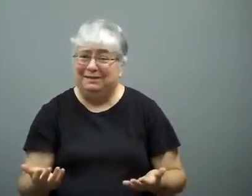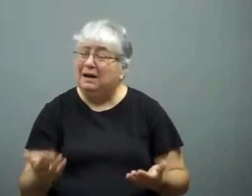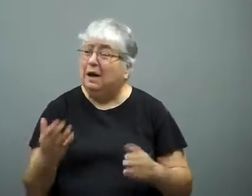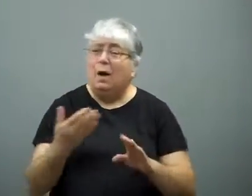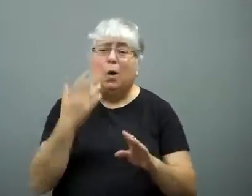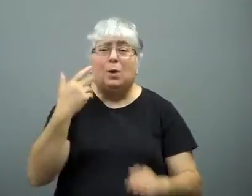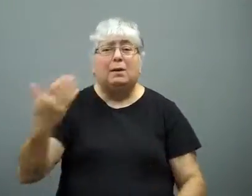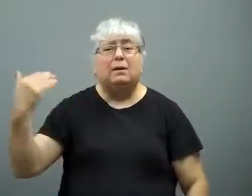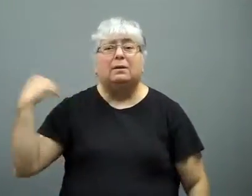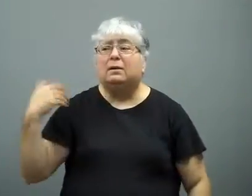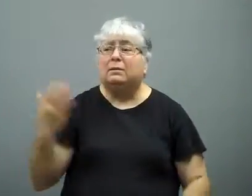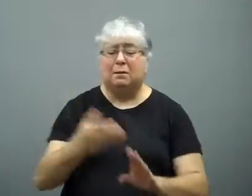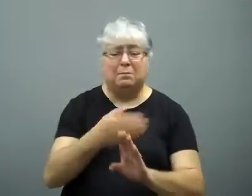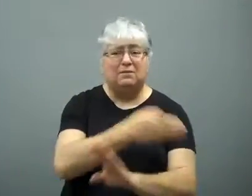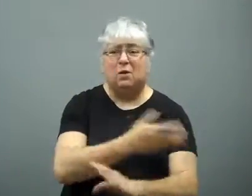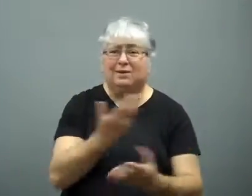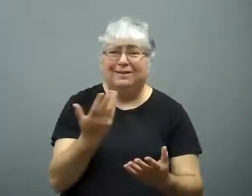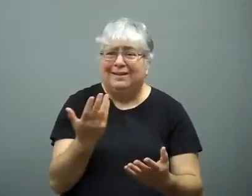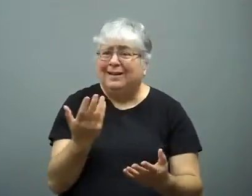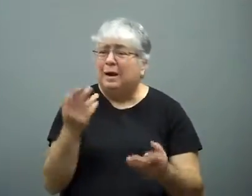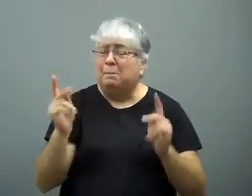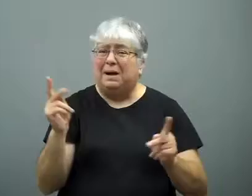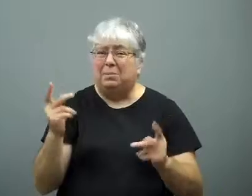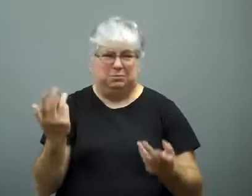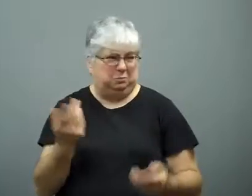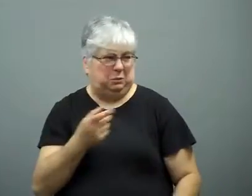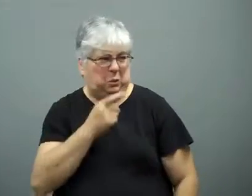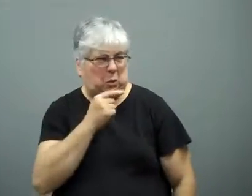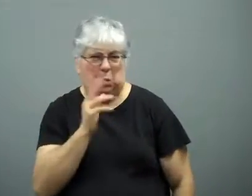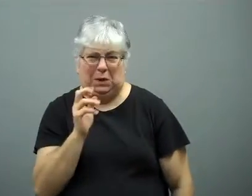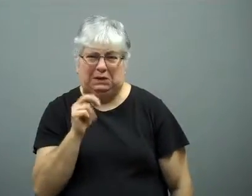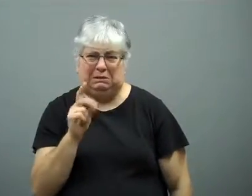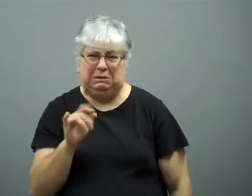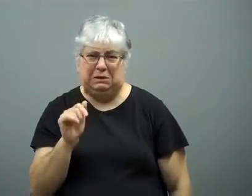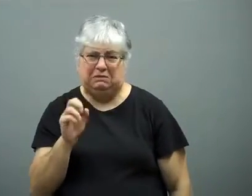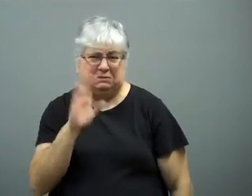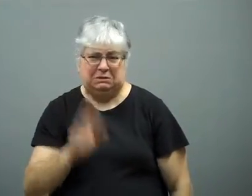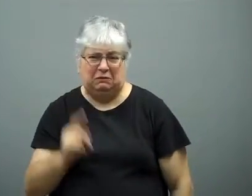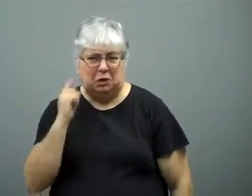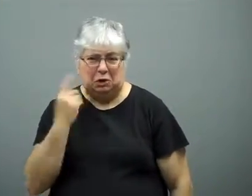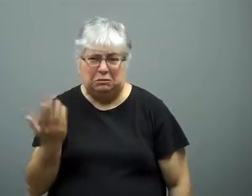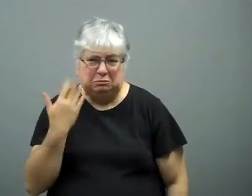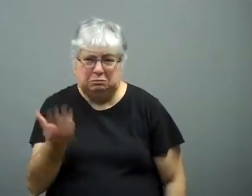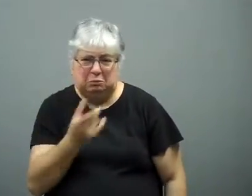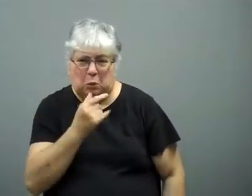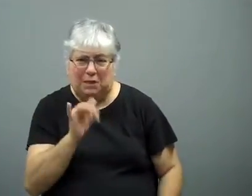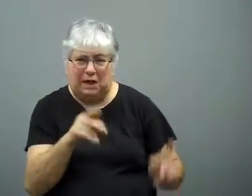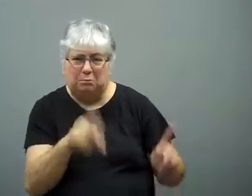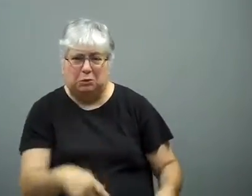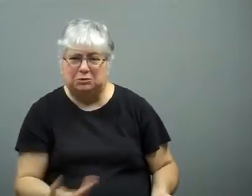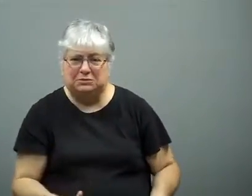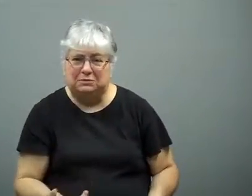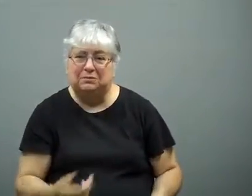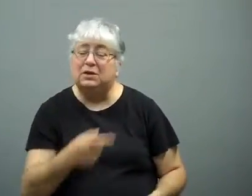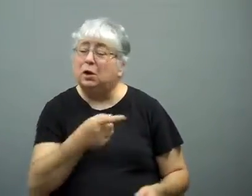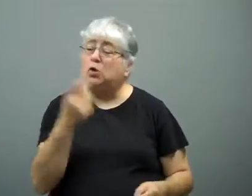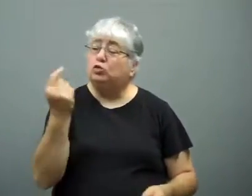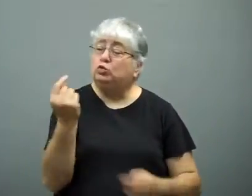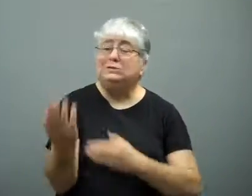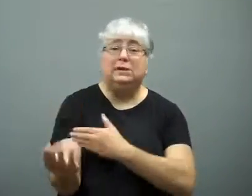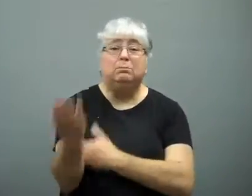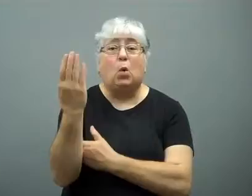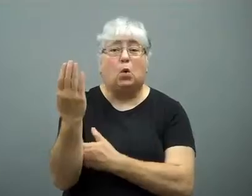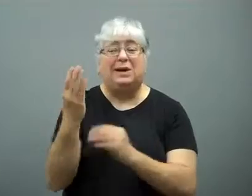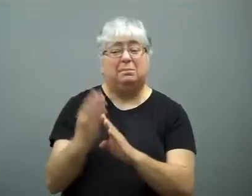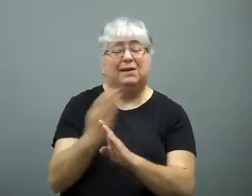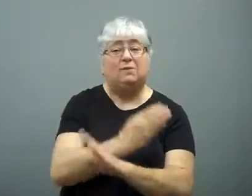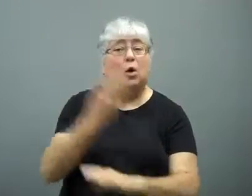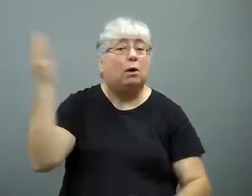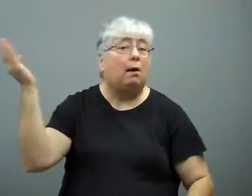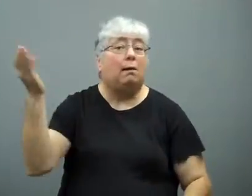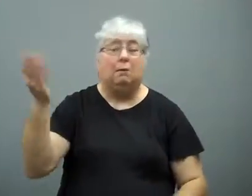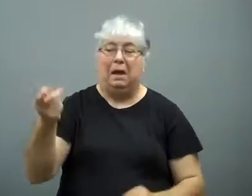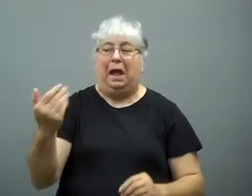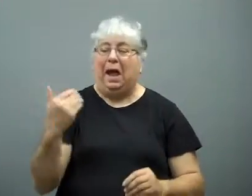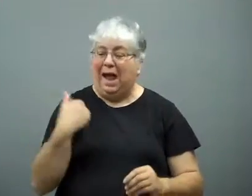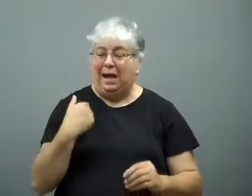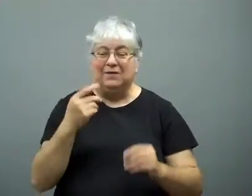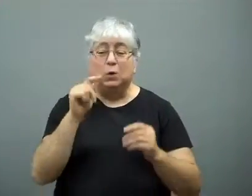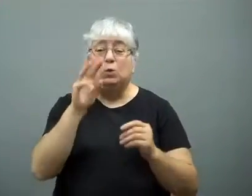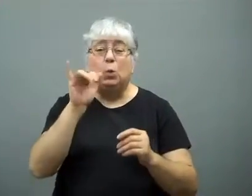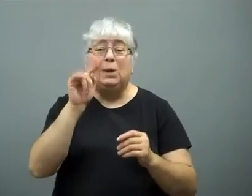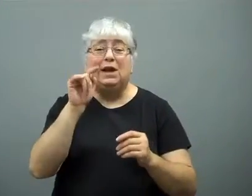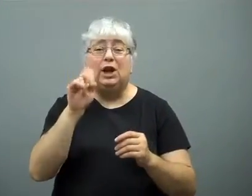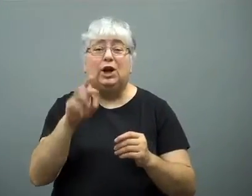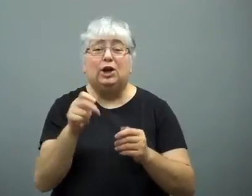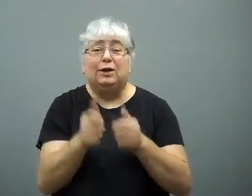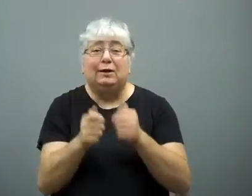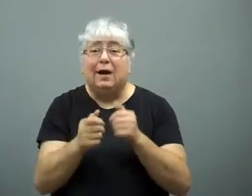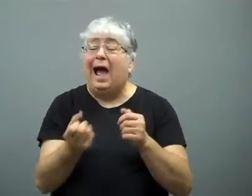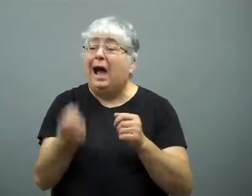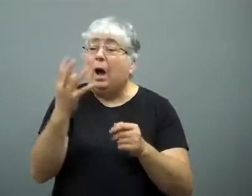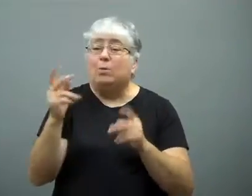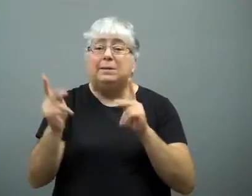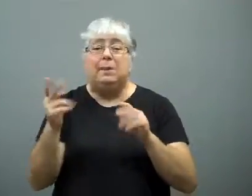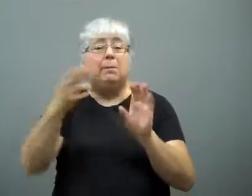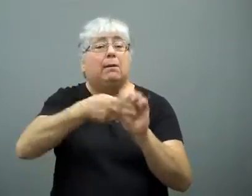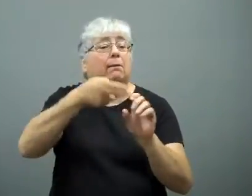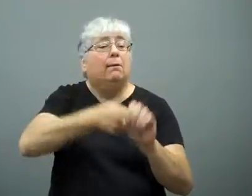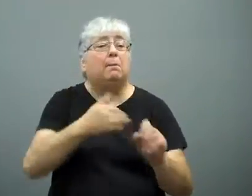Before the filibuster, many had never heard of her.